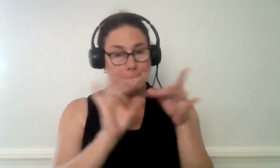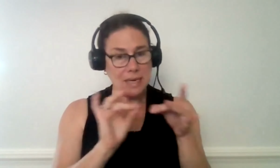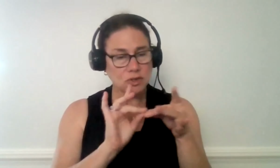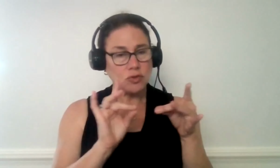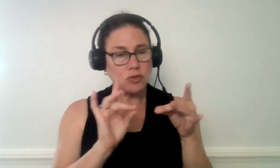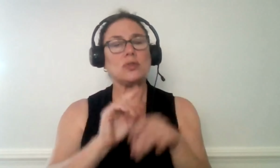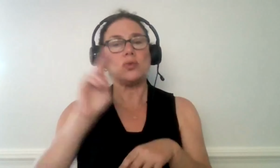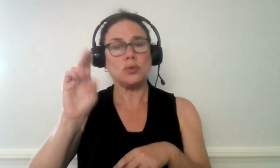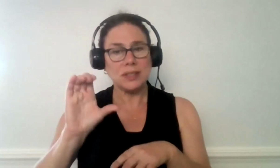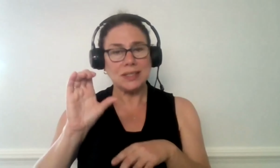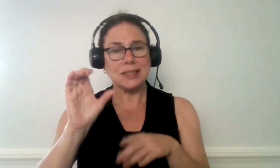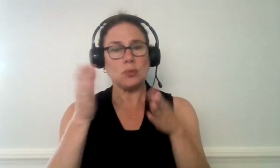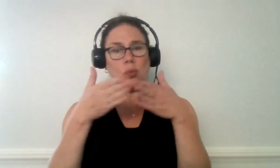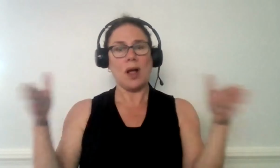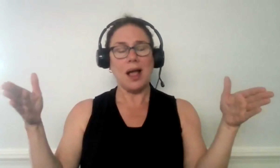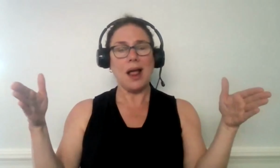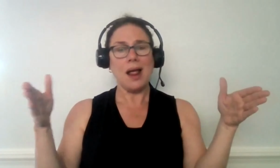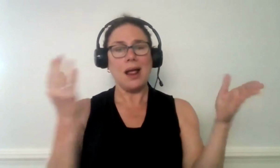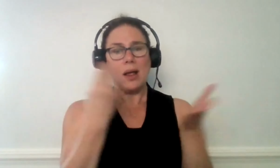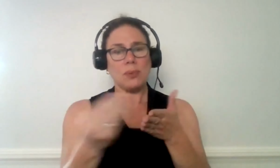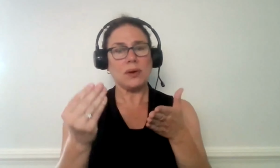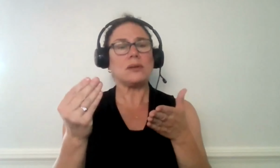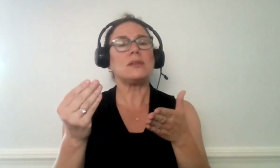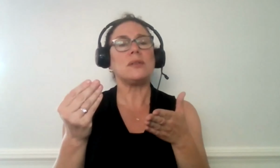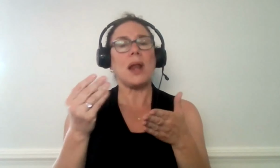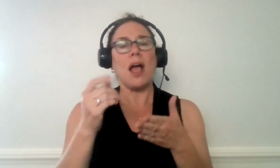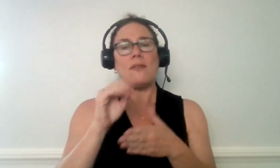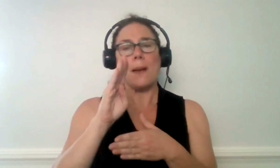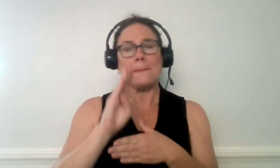the UC-wide procurement of blackboard Ally on the roadmap?